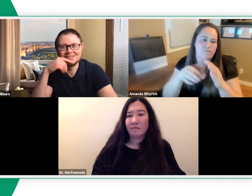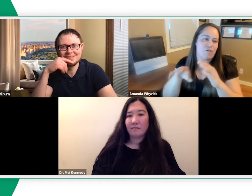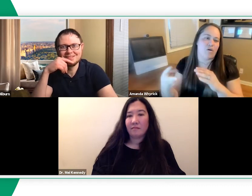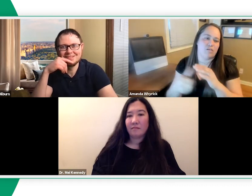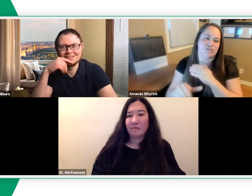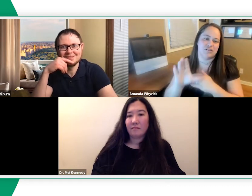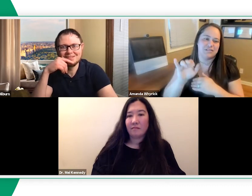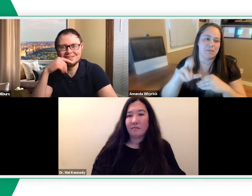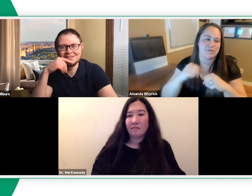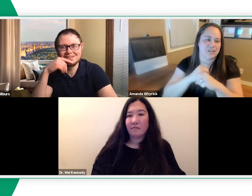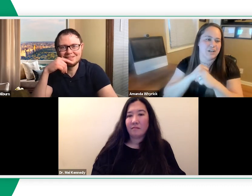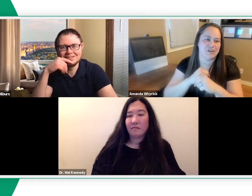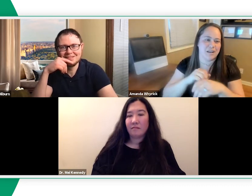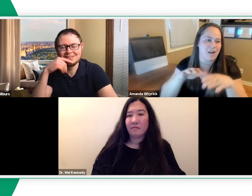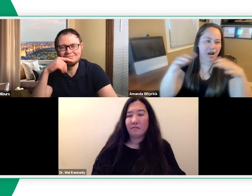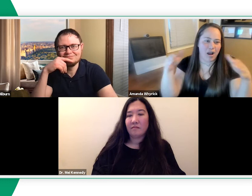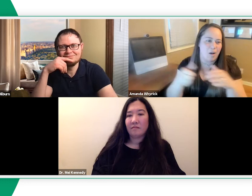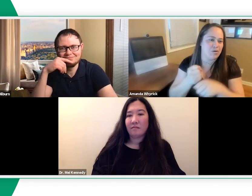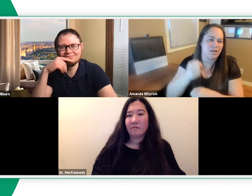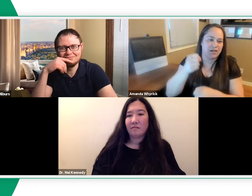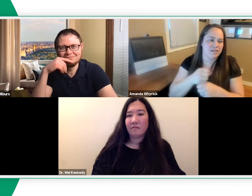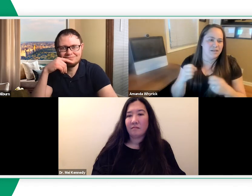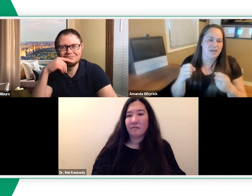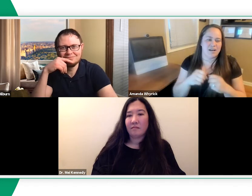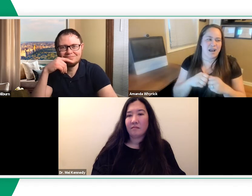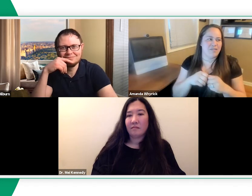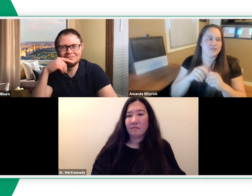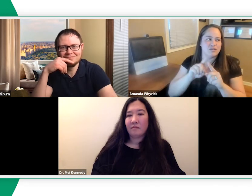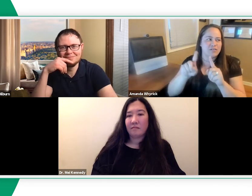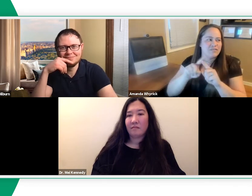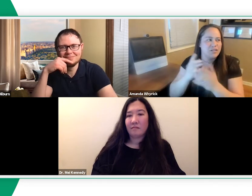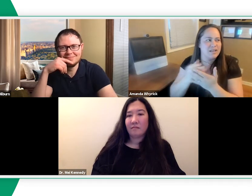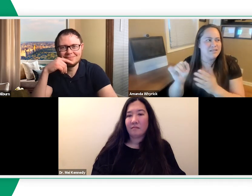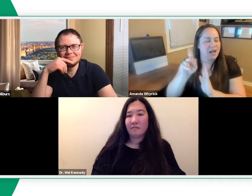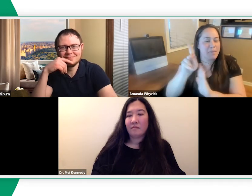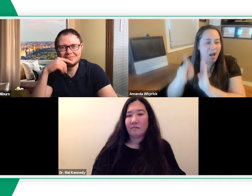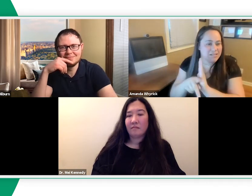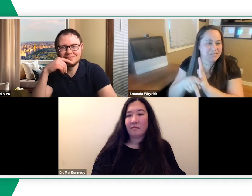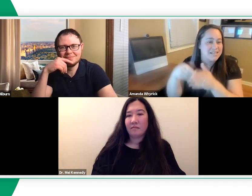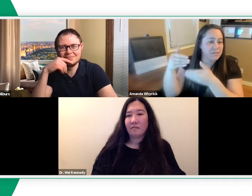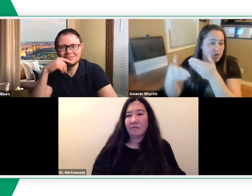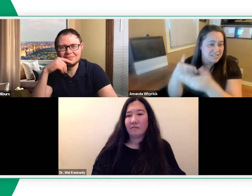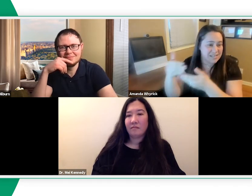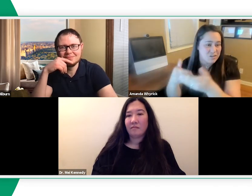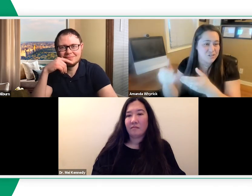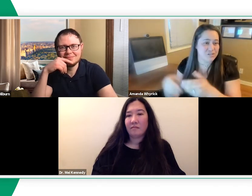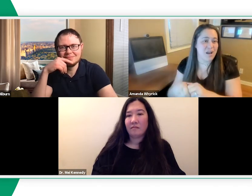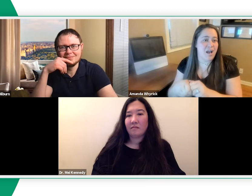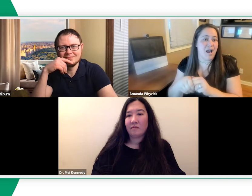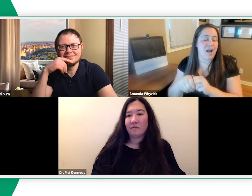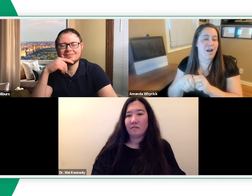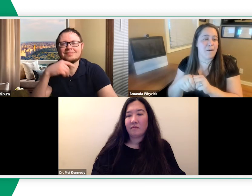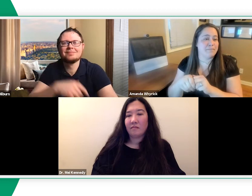And there’s different things, like policies and procedures. That has to be applied with